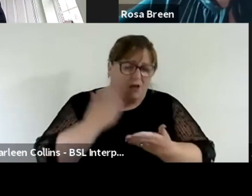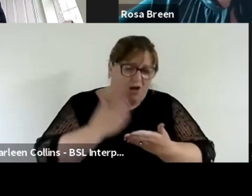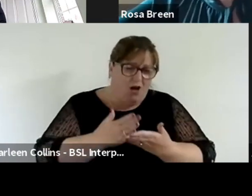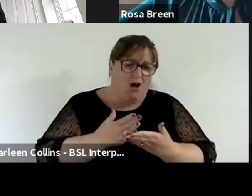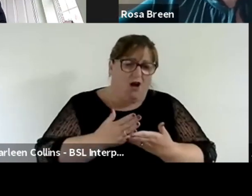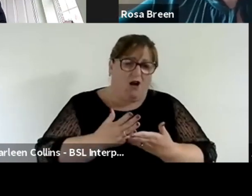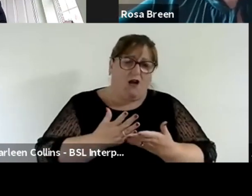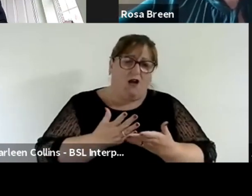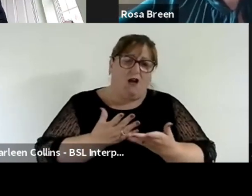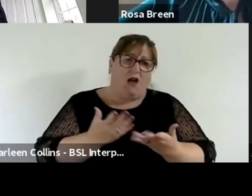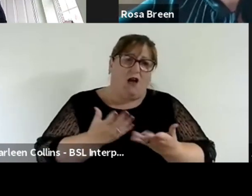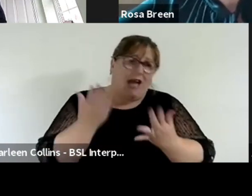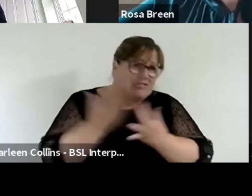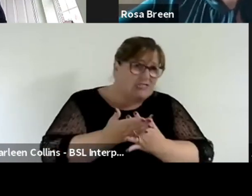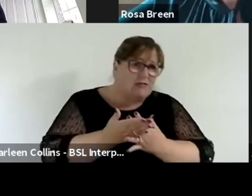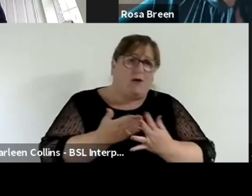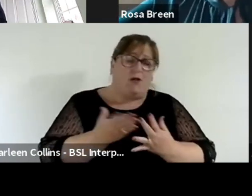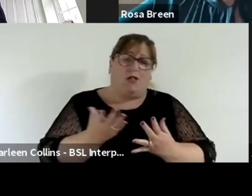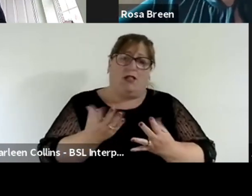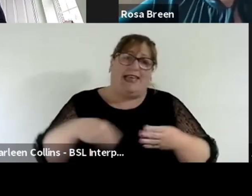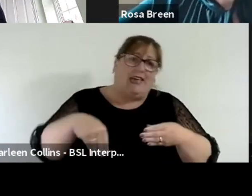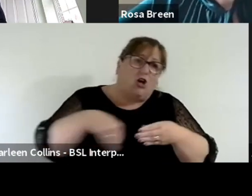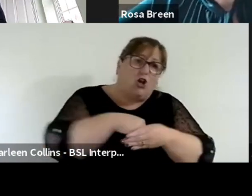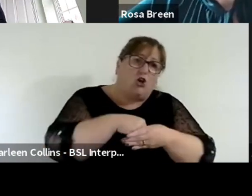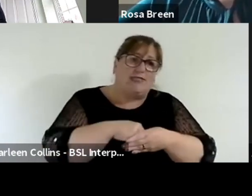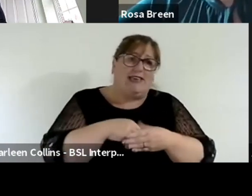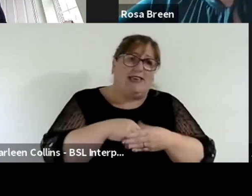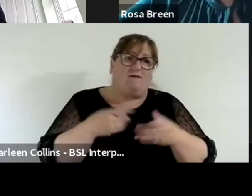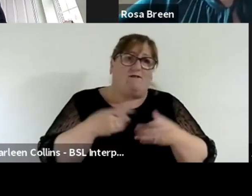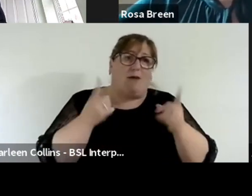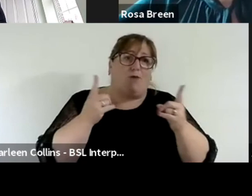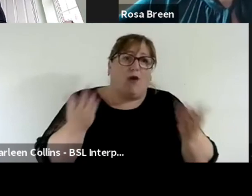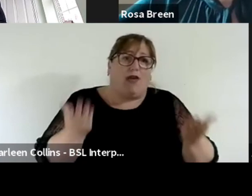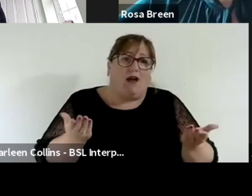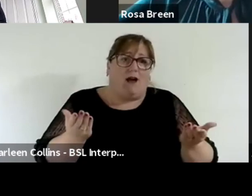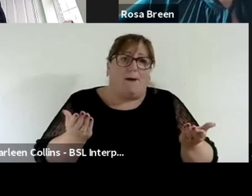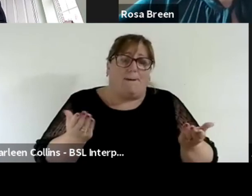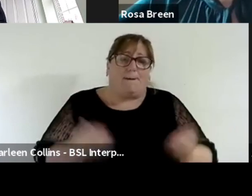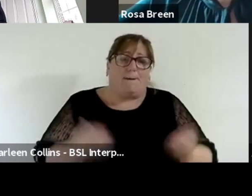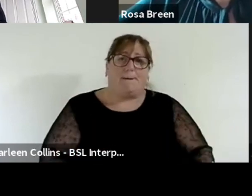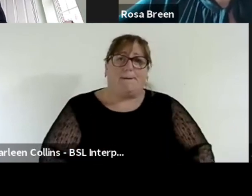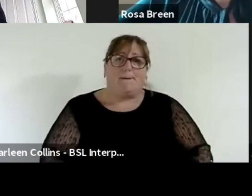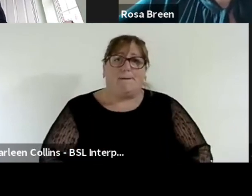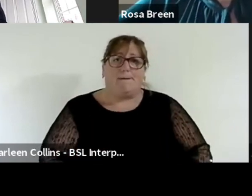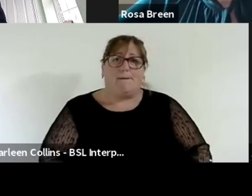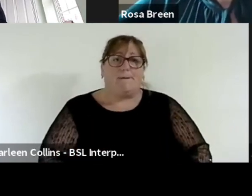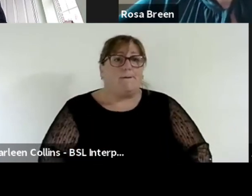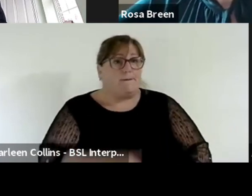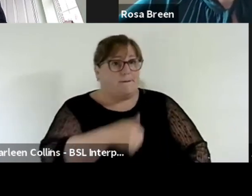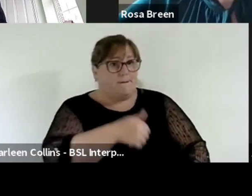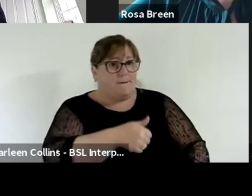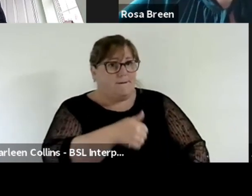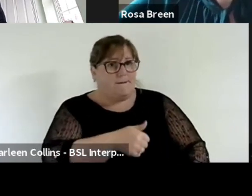It's unique to the individual.